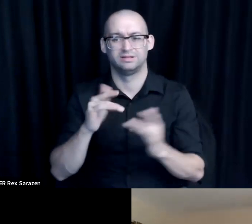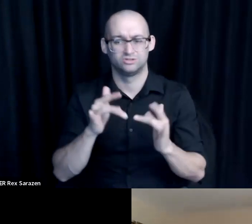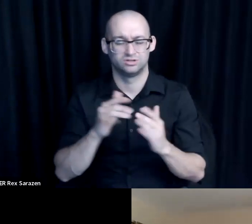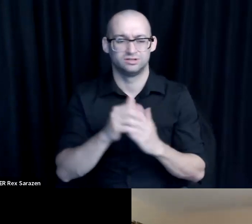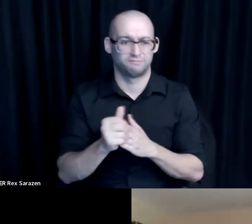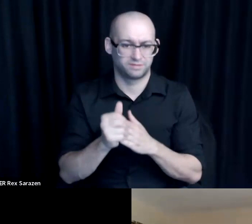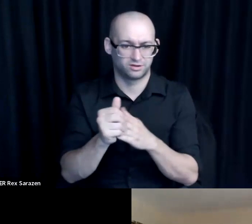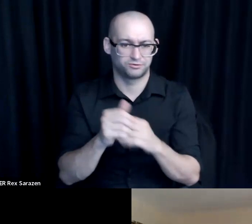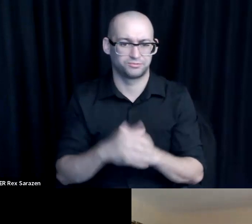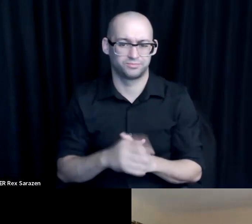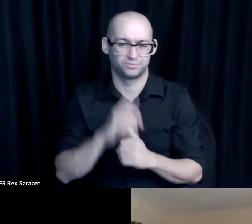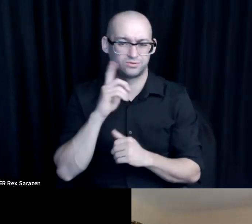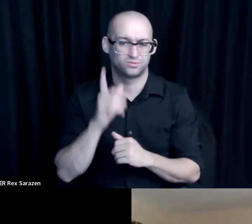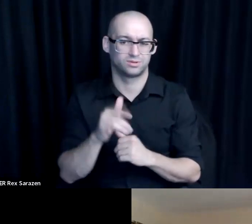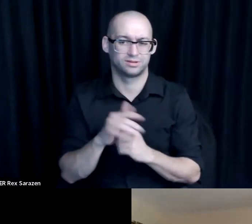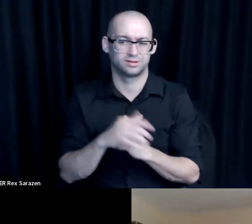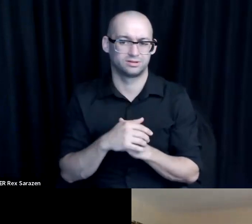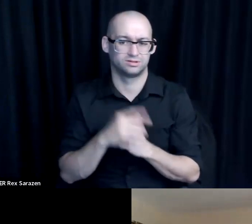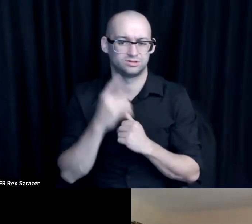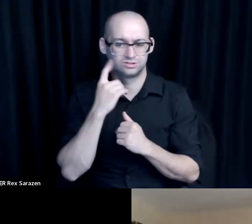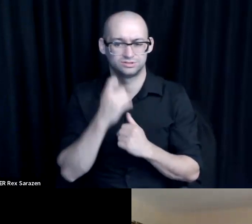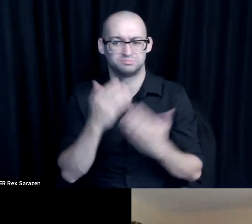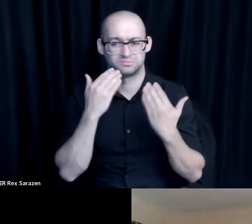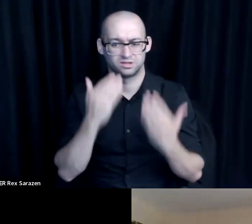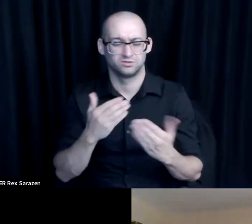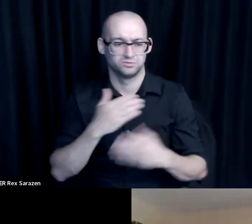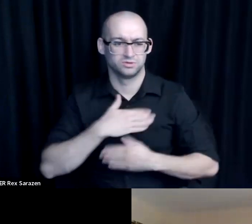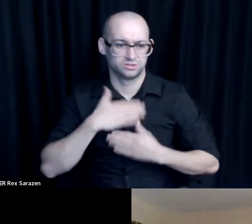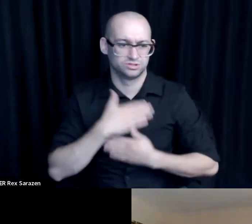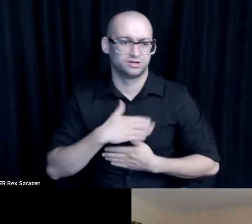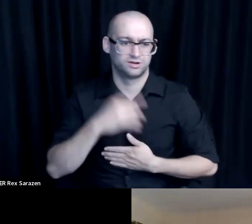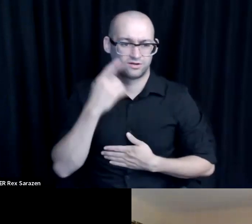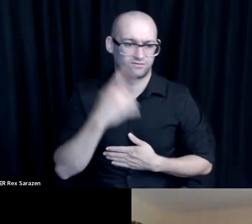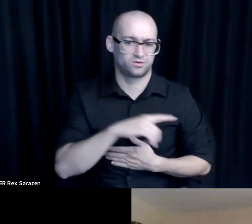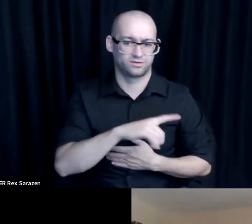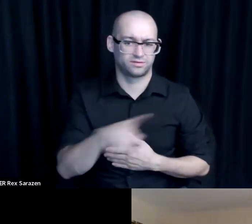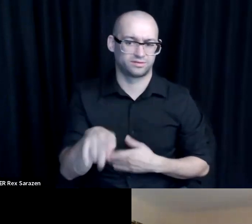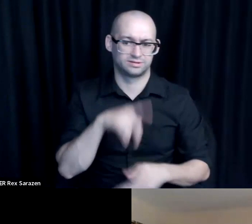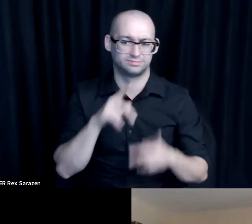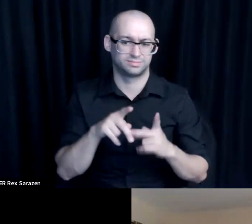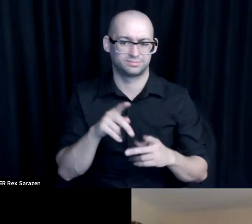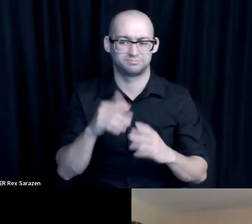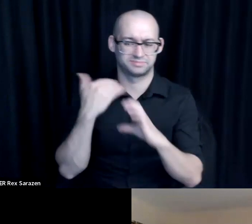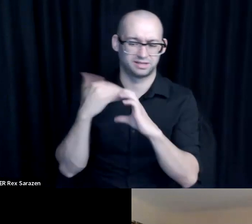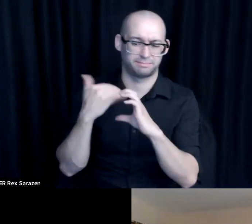really just thankful for that you know the the email that you sent us in advance of this